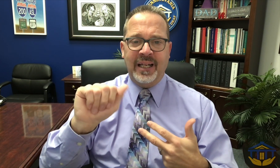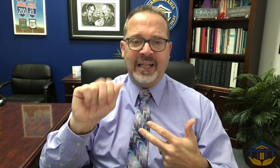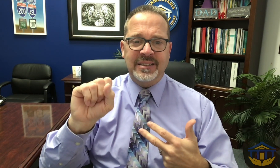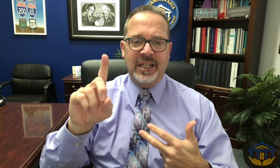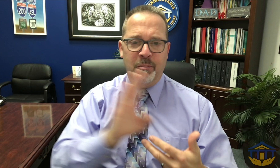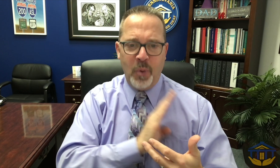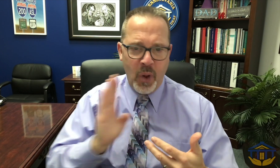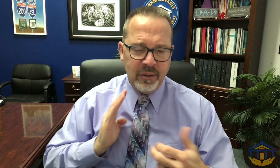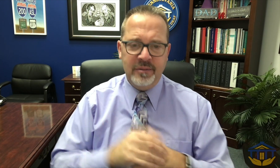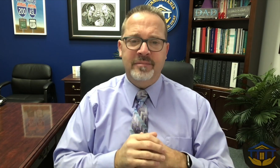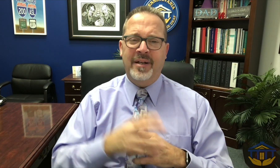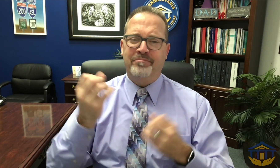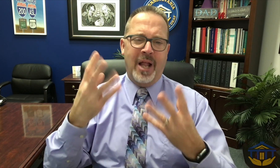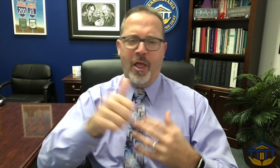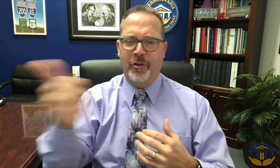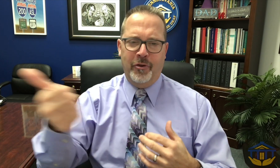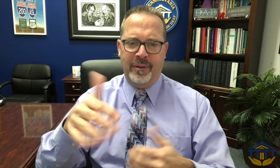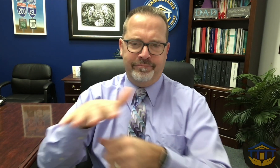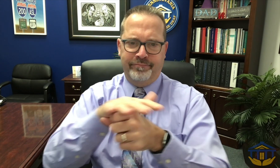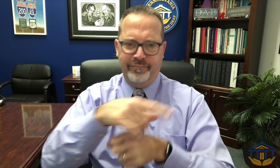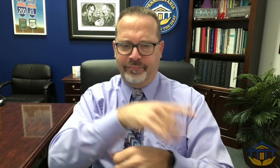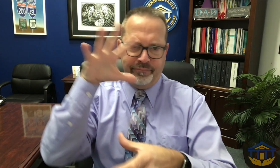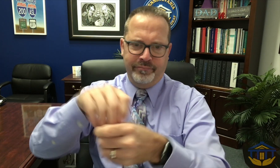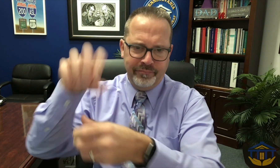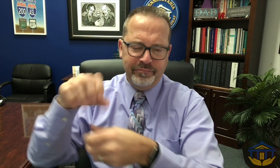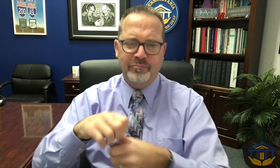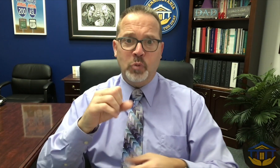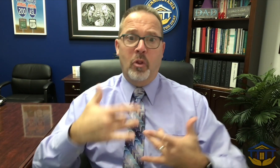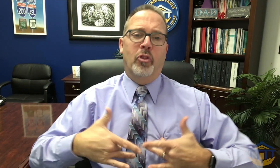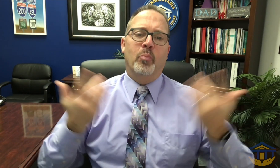on the board for CEASD and in many other ways this person has been very involved.